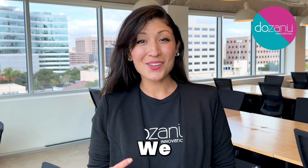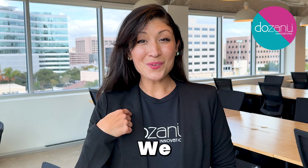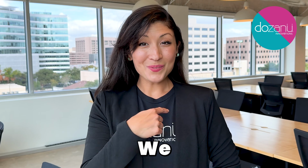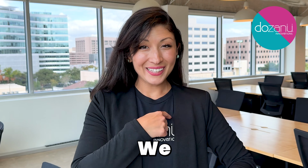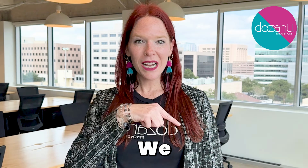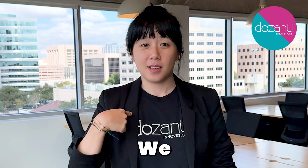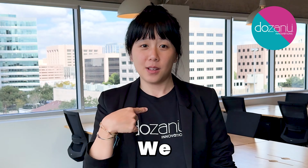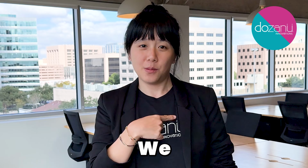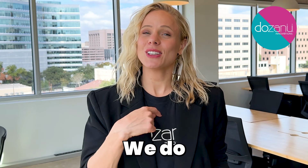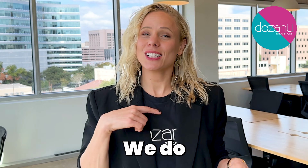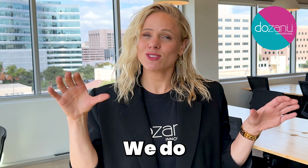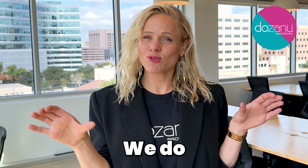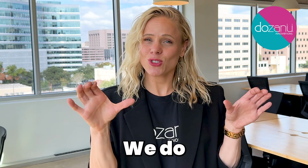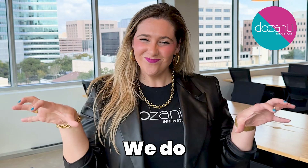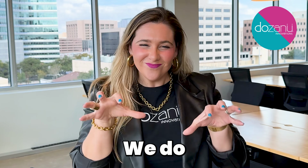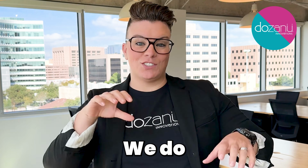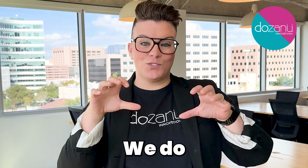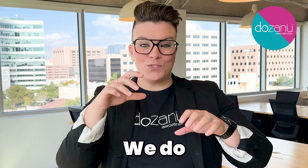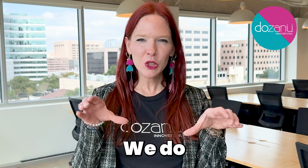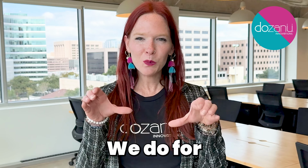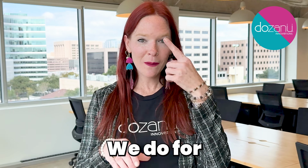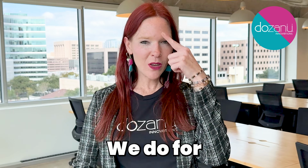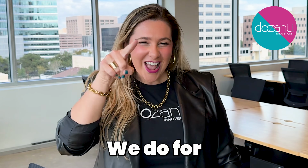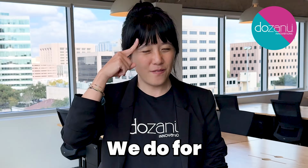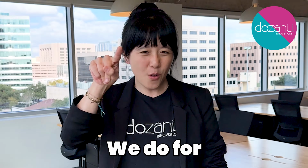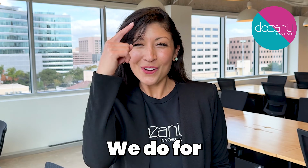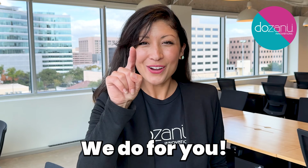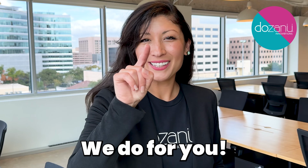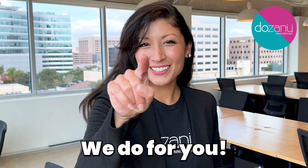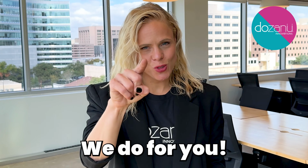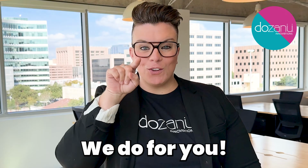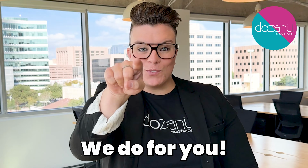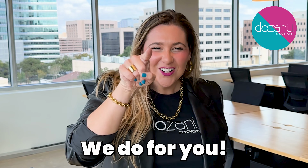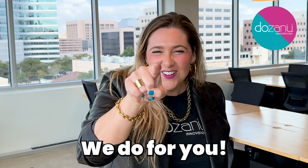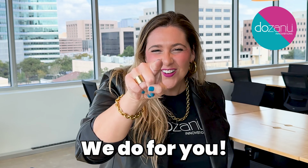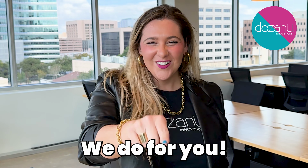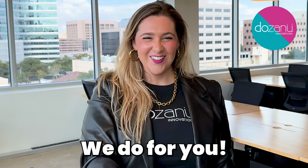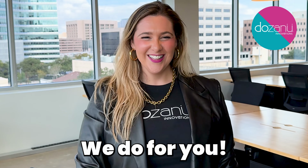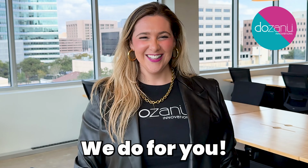We We do We do for We do for you!